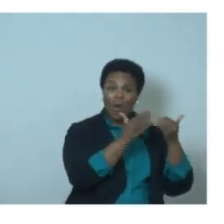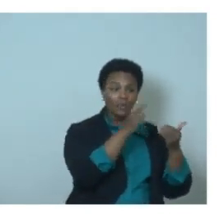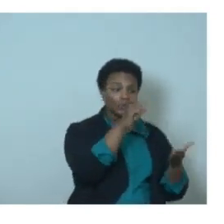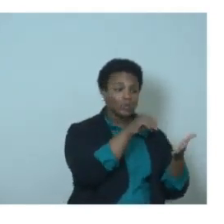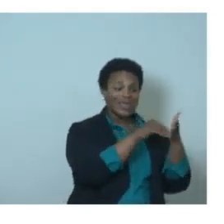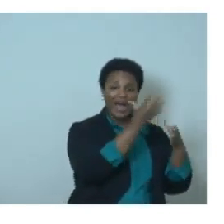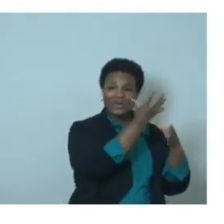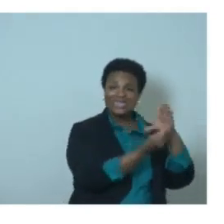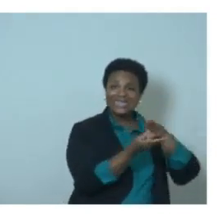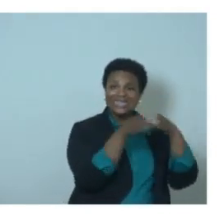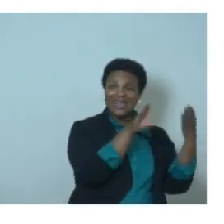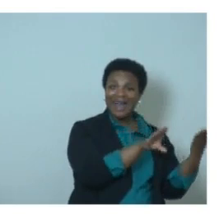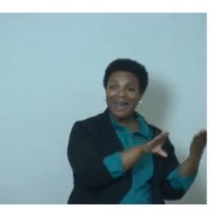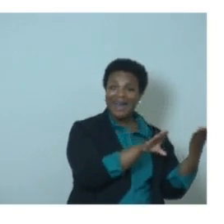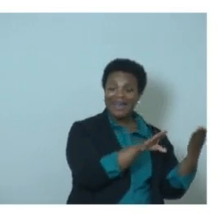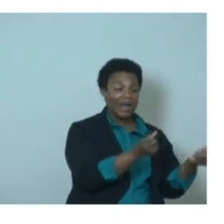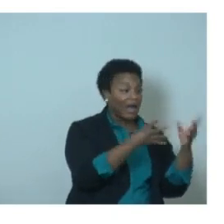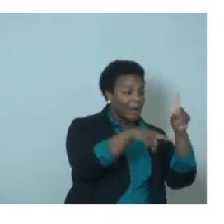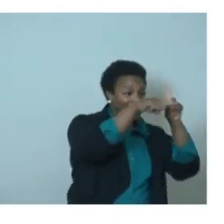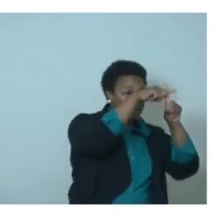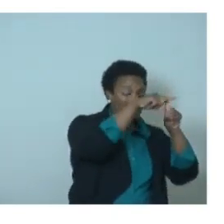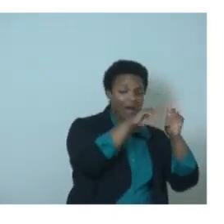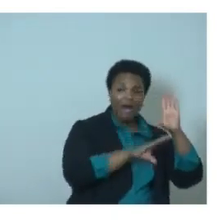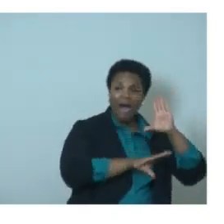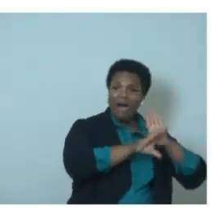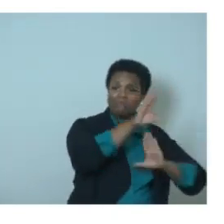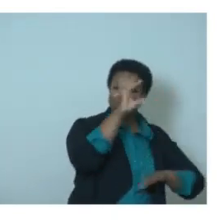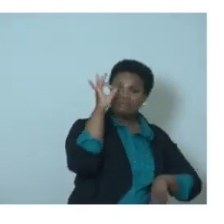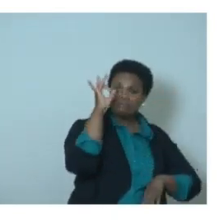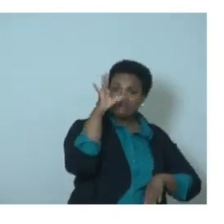LOOK AT TEXAS TEXAS 80 1765 CASES NEARLY 2,000 DEATHS.